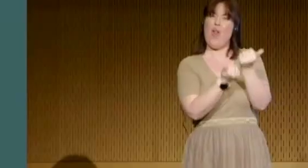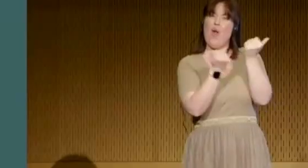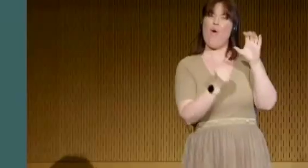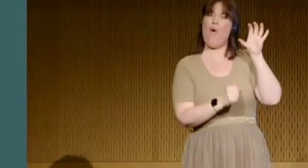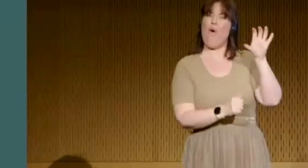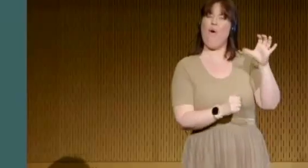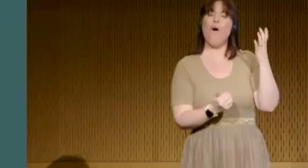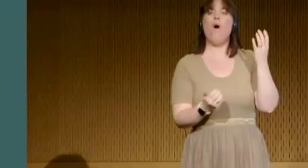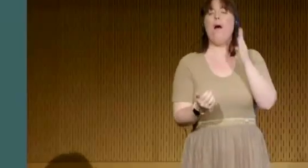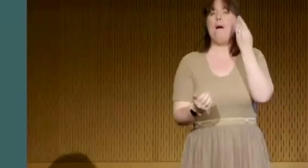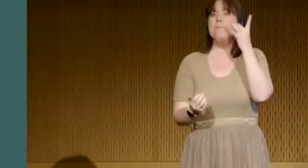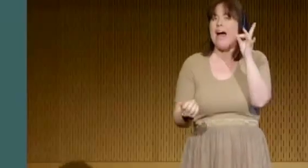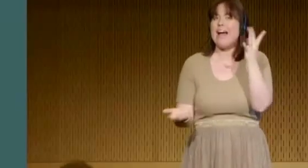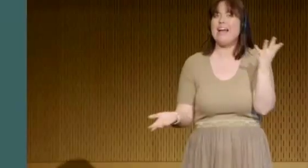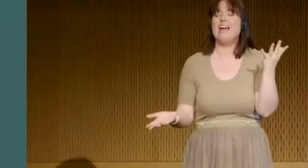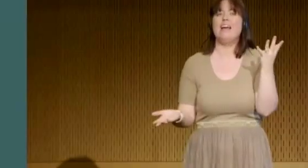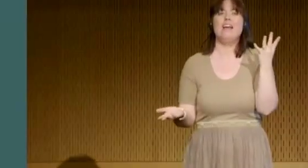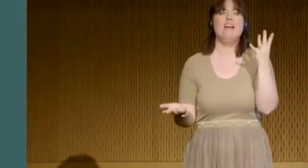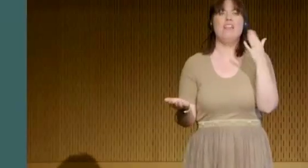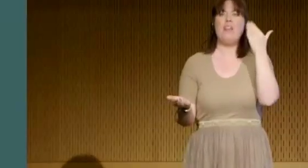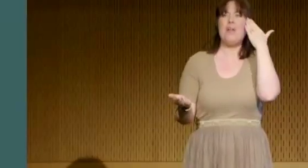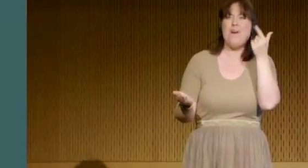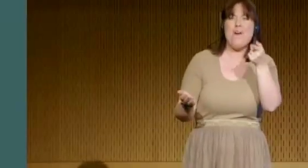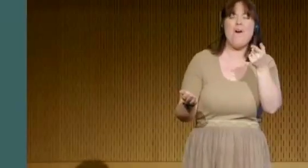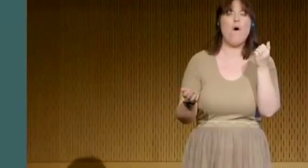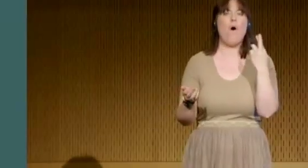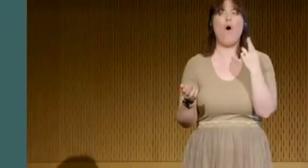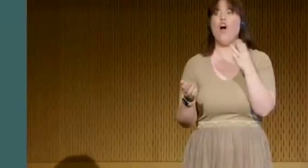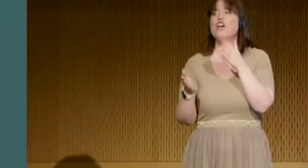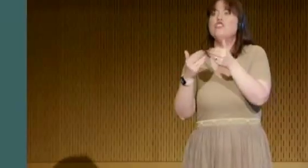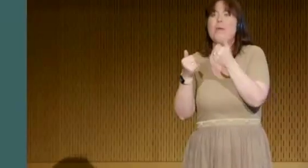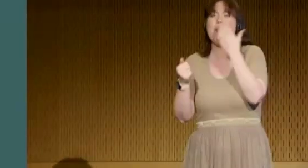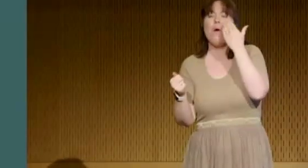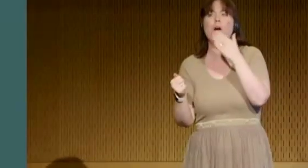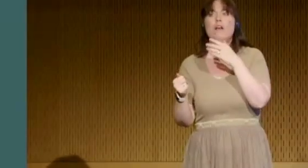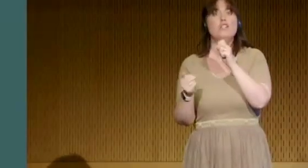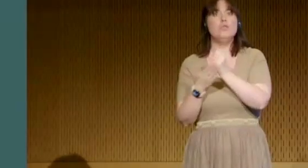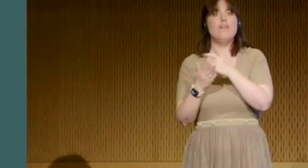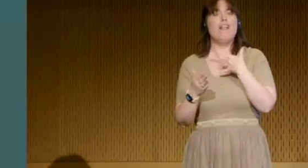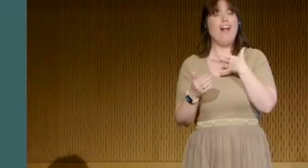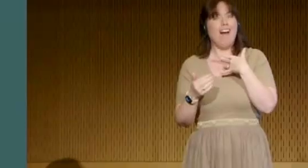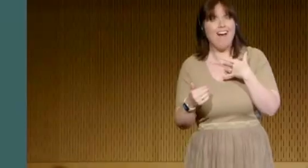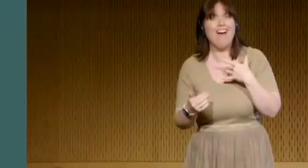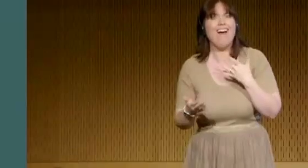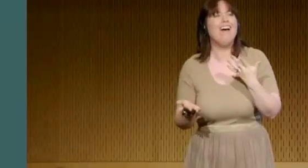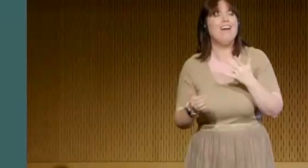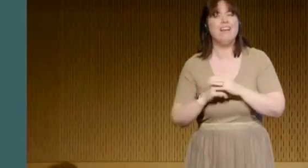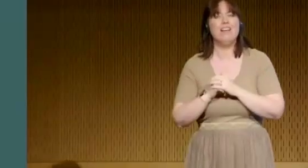with or a logo of a grocery store they're familiar with, it got my students more engaged in terms of